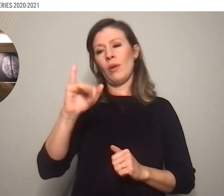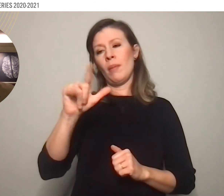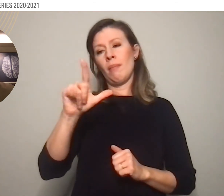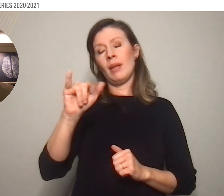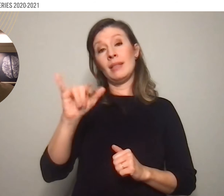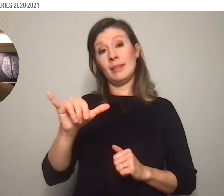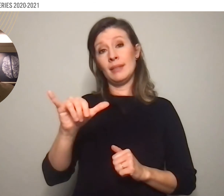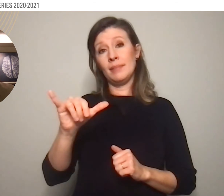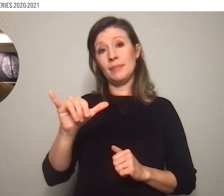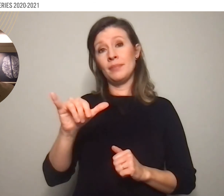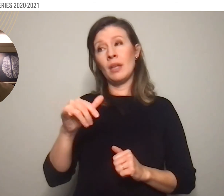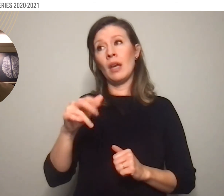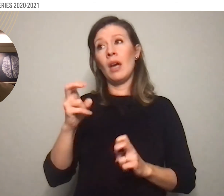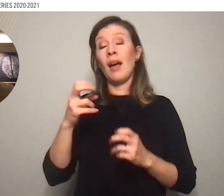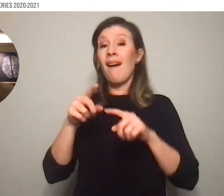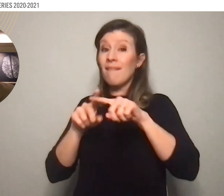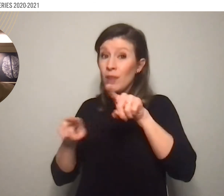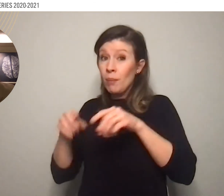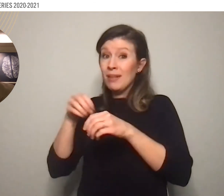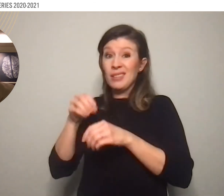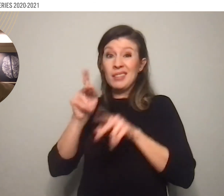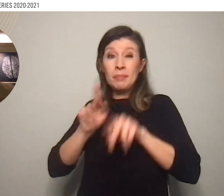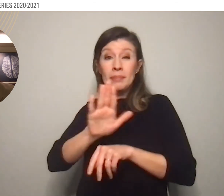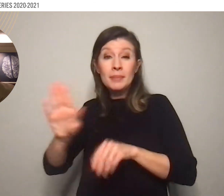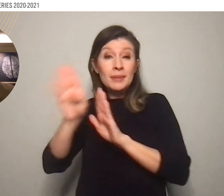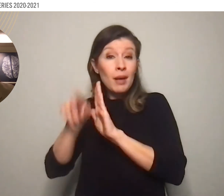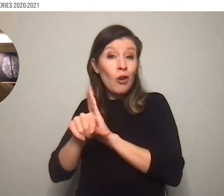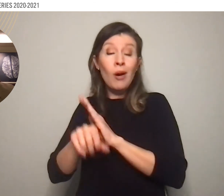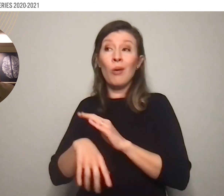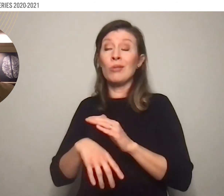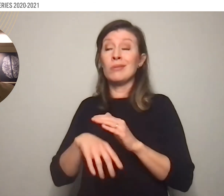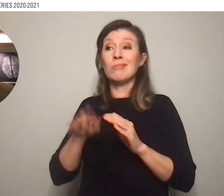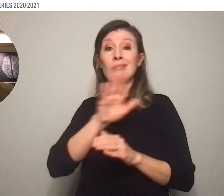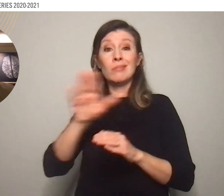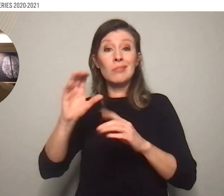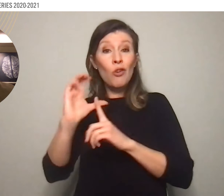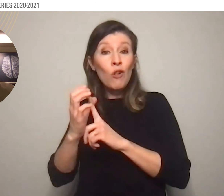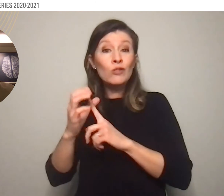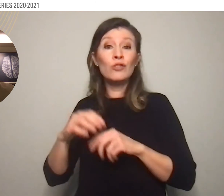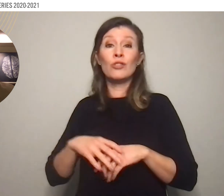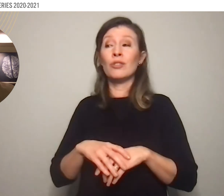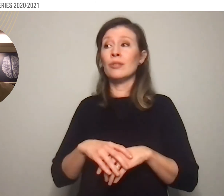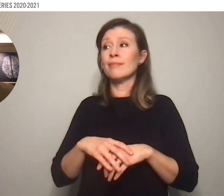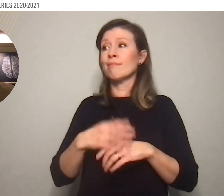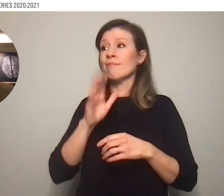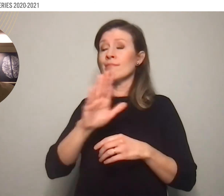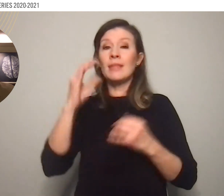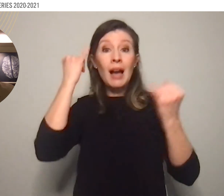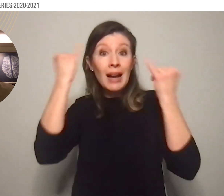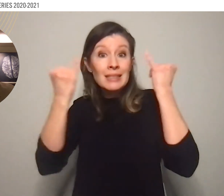Okay, you know, variability in background variability and culture, variability and